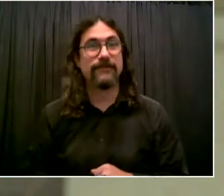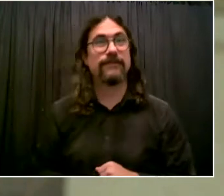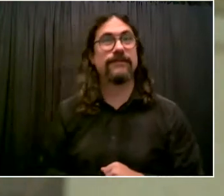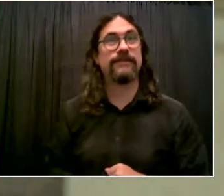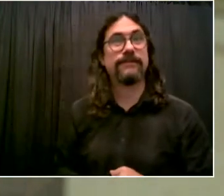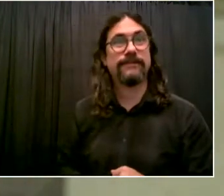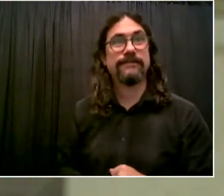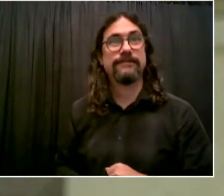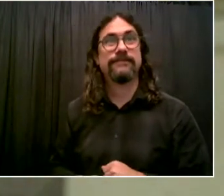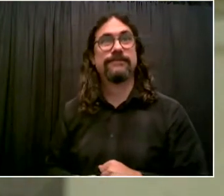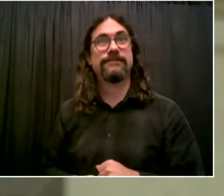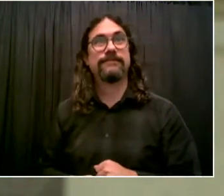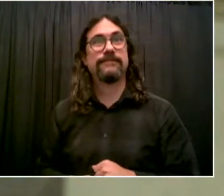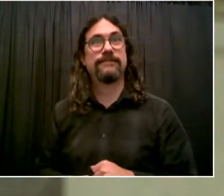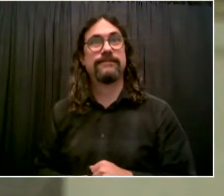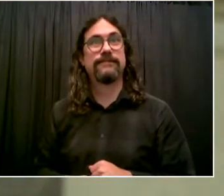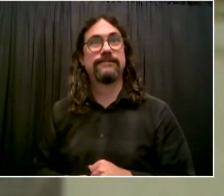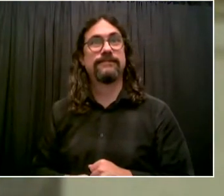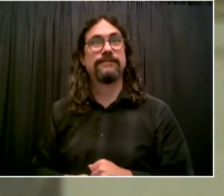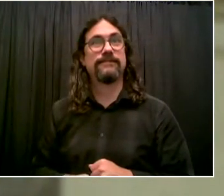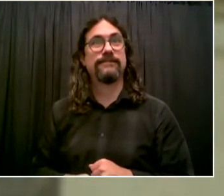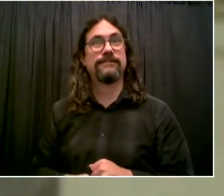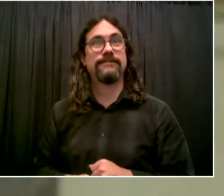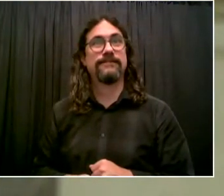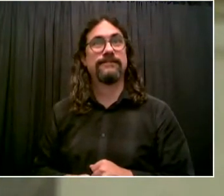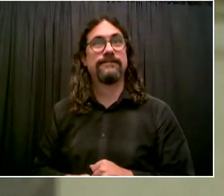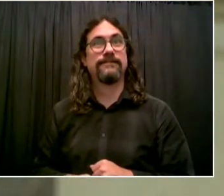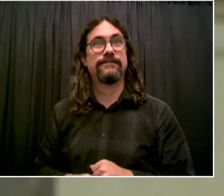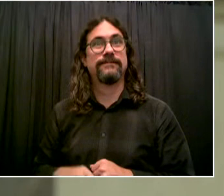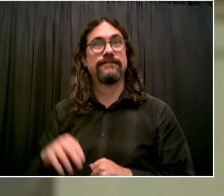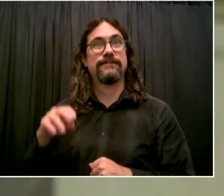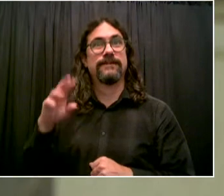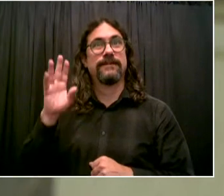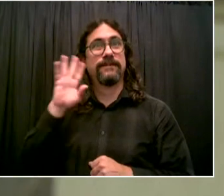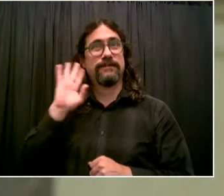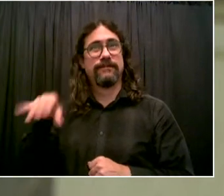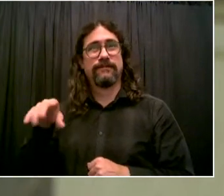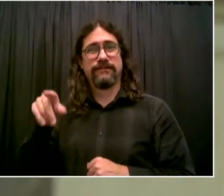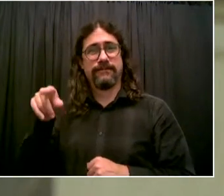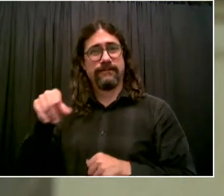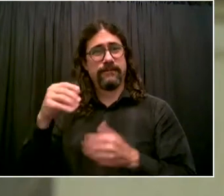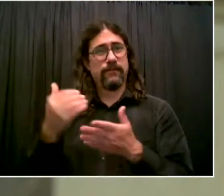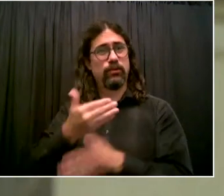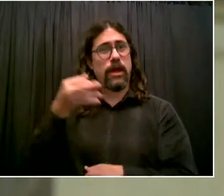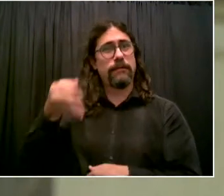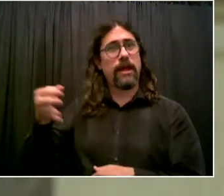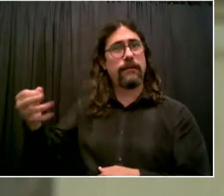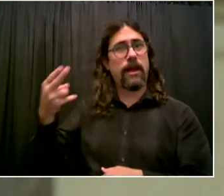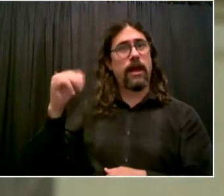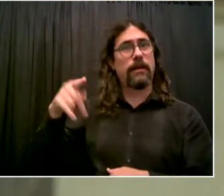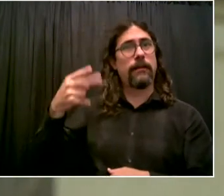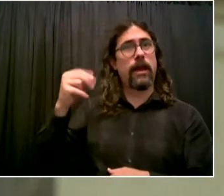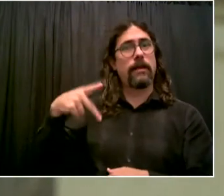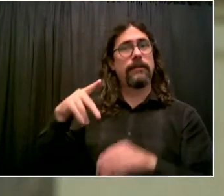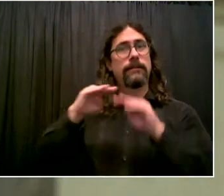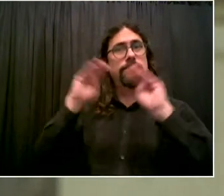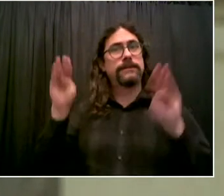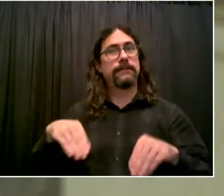DIAZ JUNIOR. THANK YOU FOR HAVING ME HERE. IT'S GOING TO BE